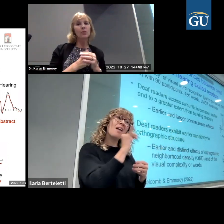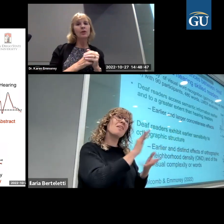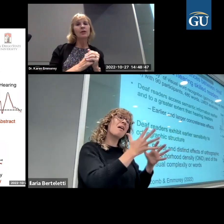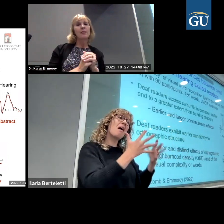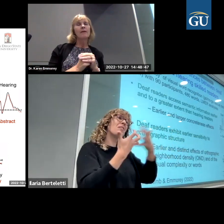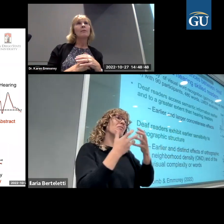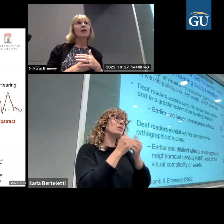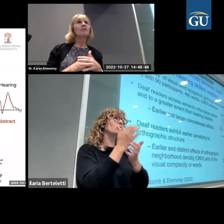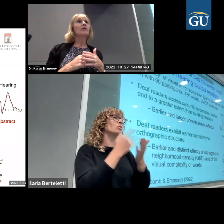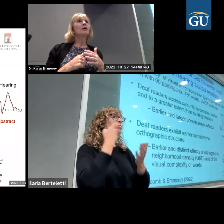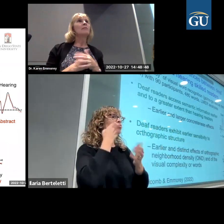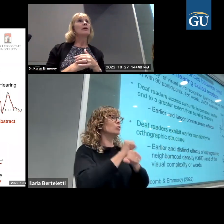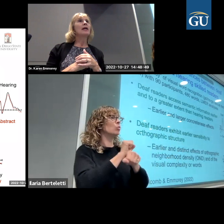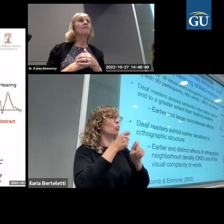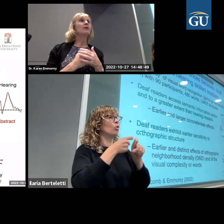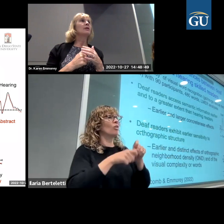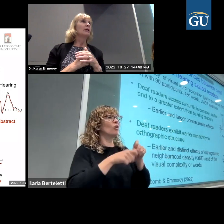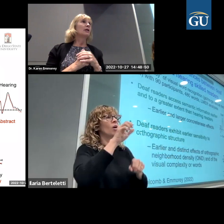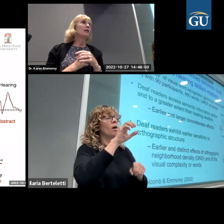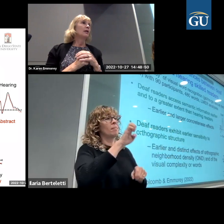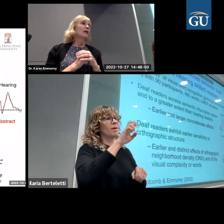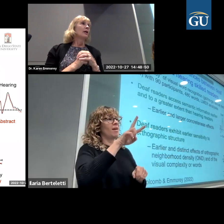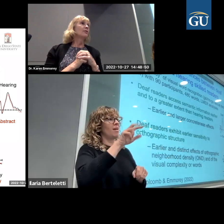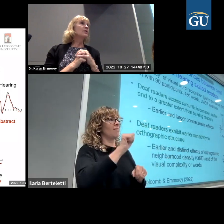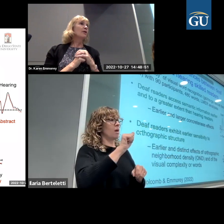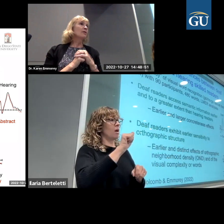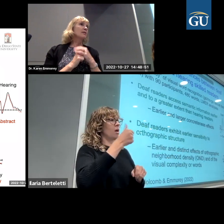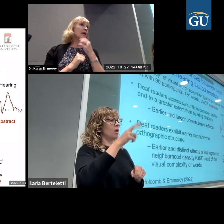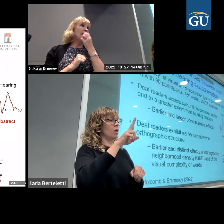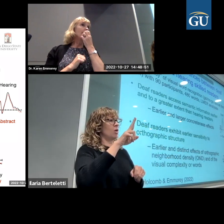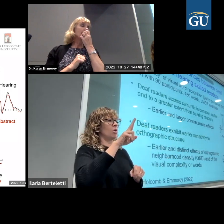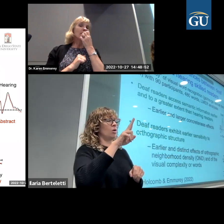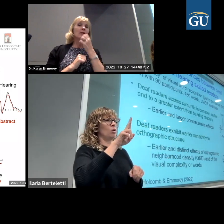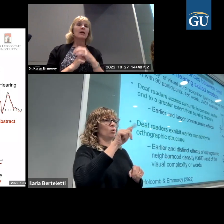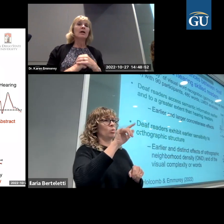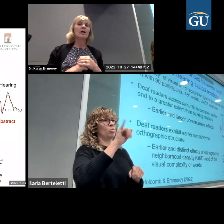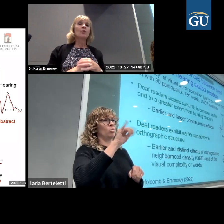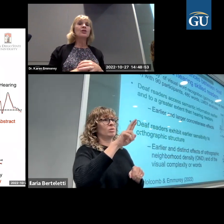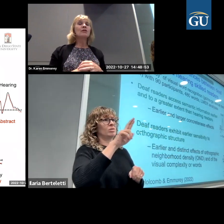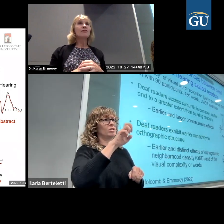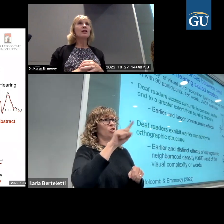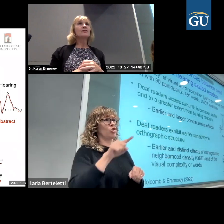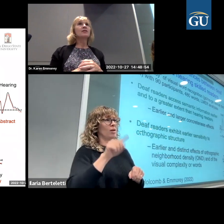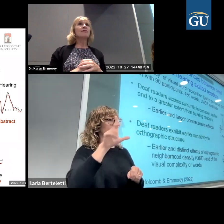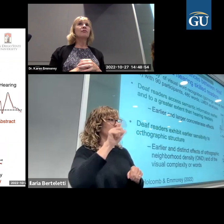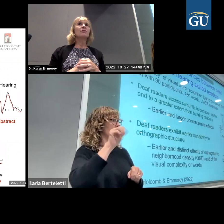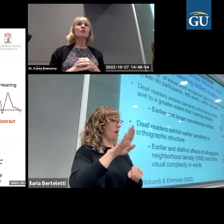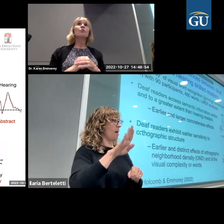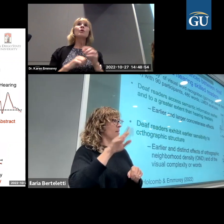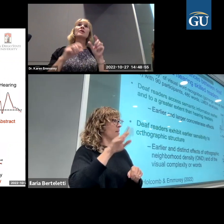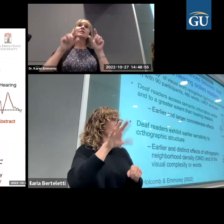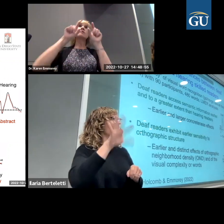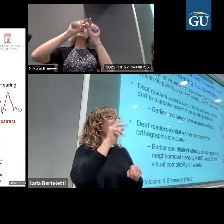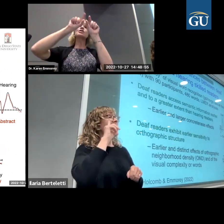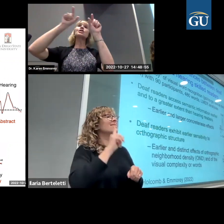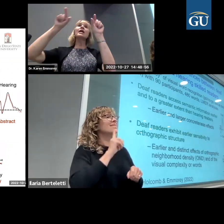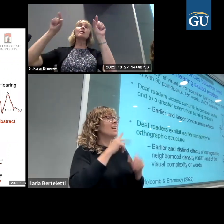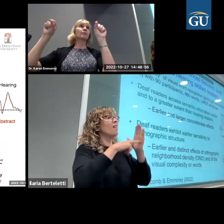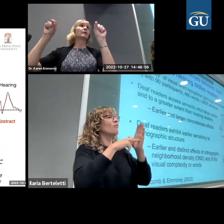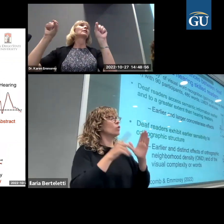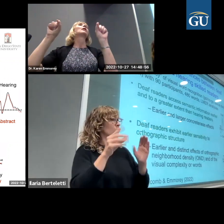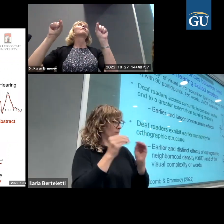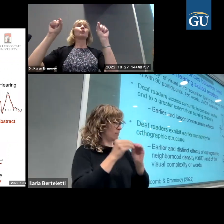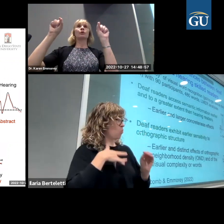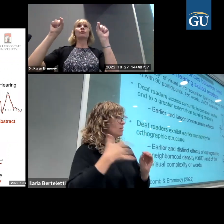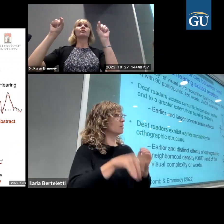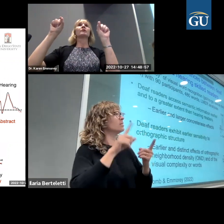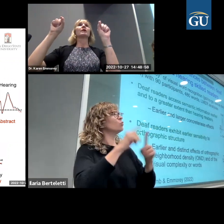of a word um compared to hearing meters, and and it's earlier. So there's something about this early um visual processing that may be different for deaf readers and for hearing readers.